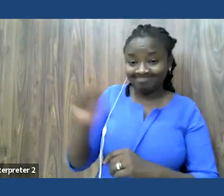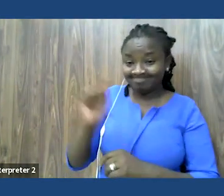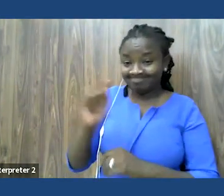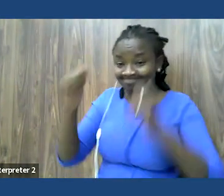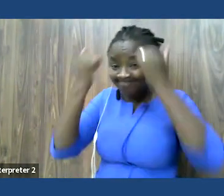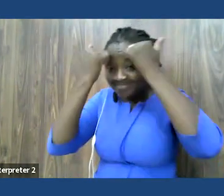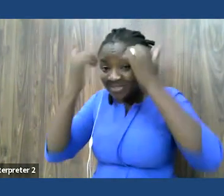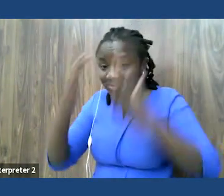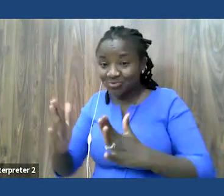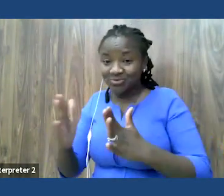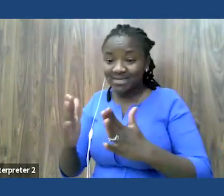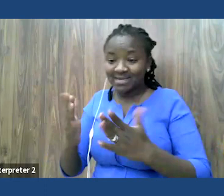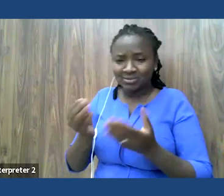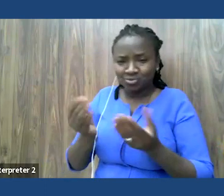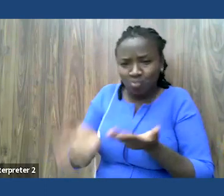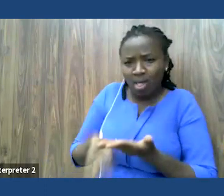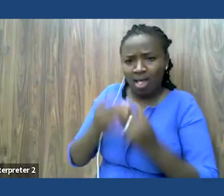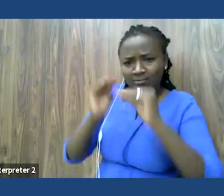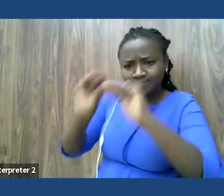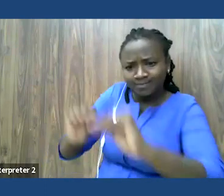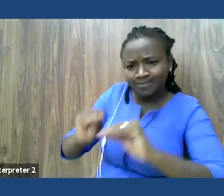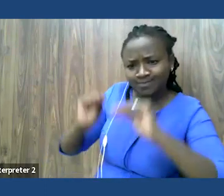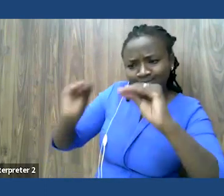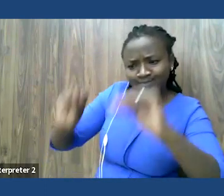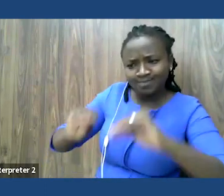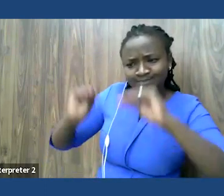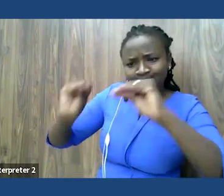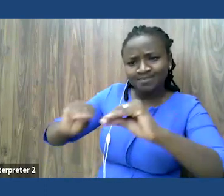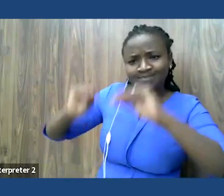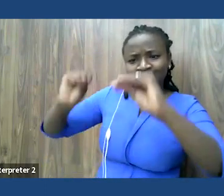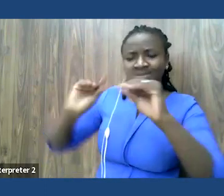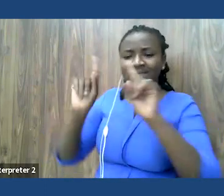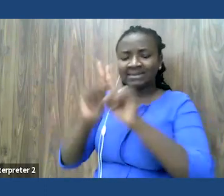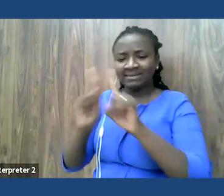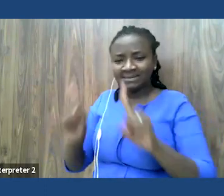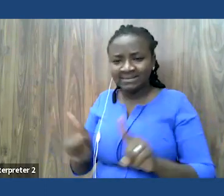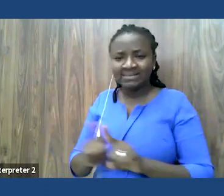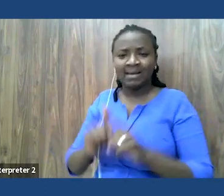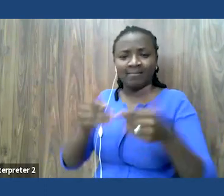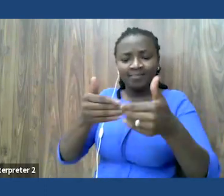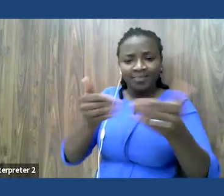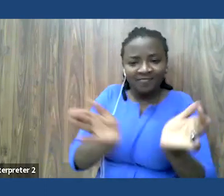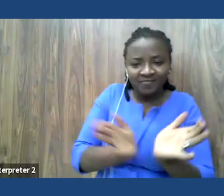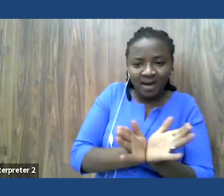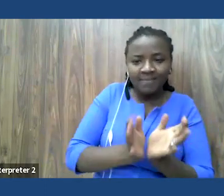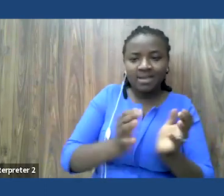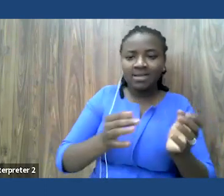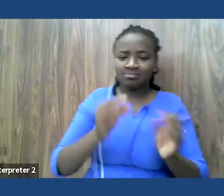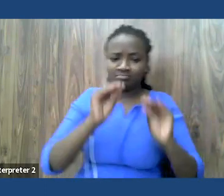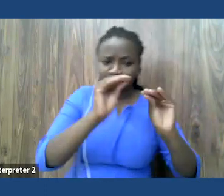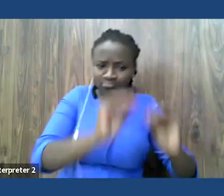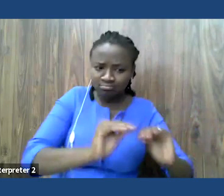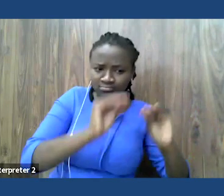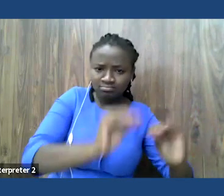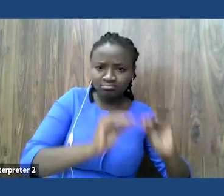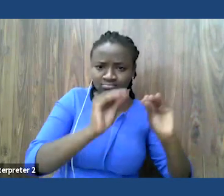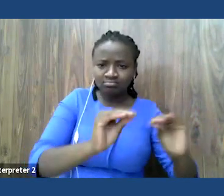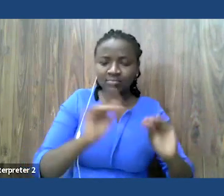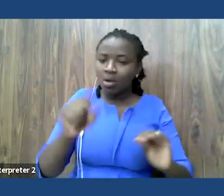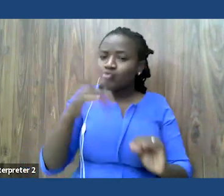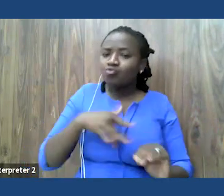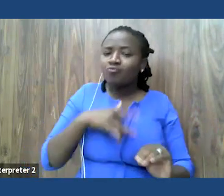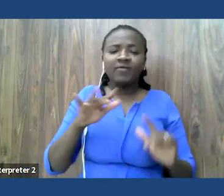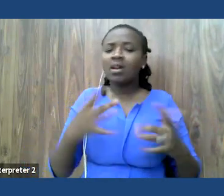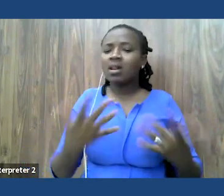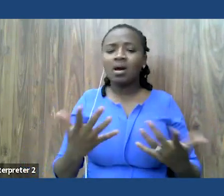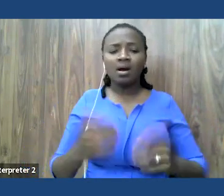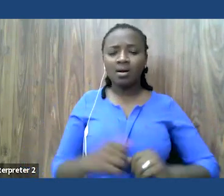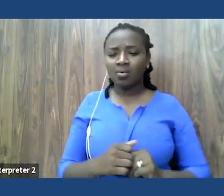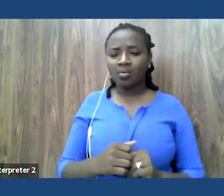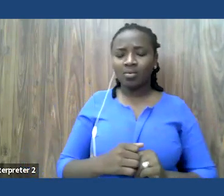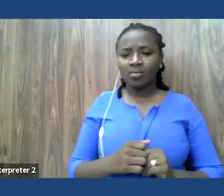So how do we feel about capture the intelligence and the know-how or experience of older people?